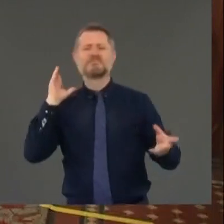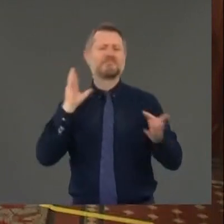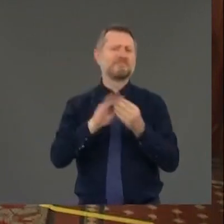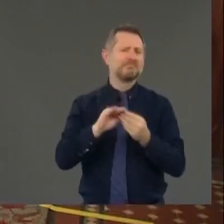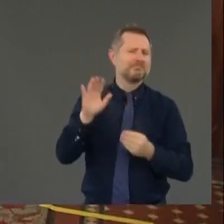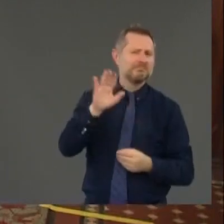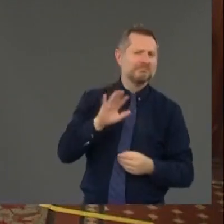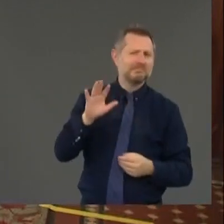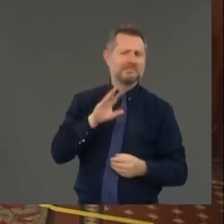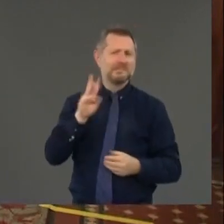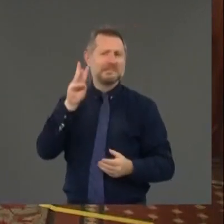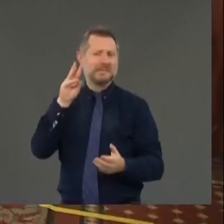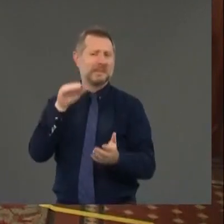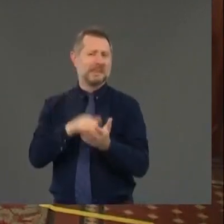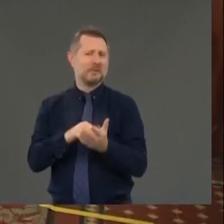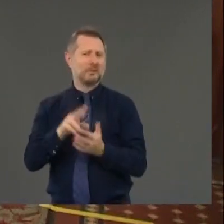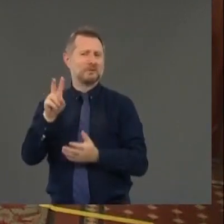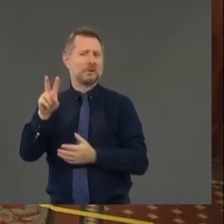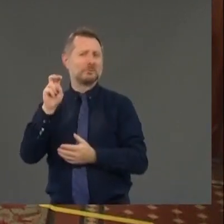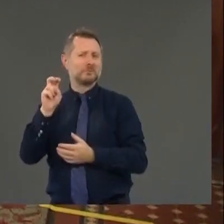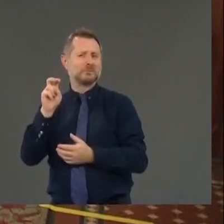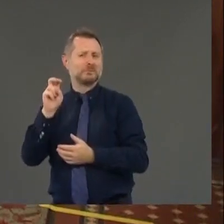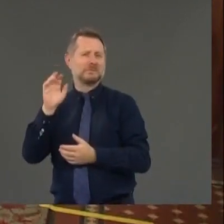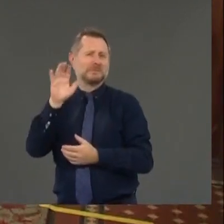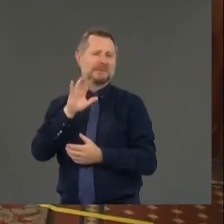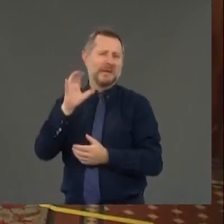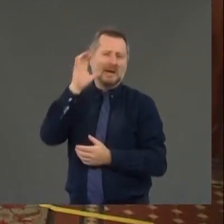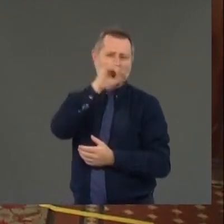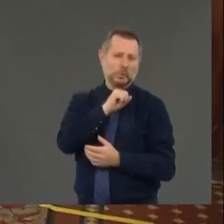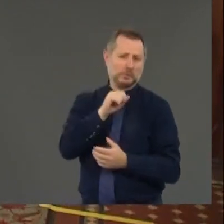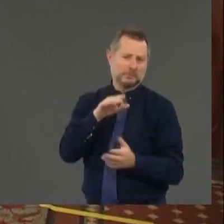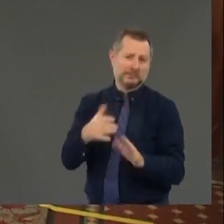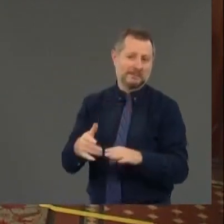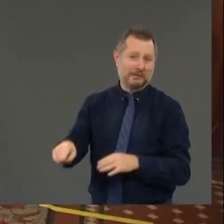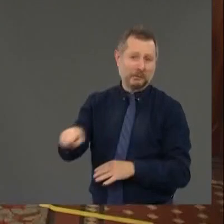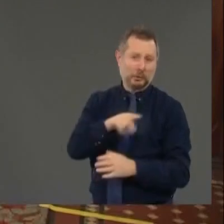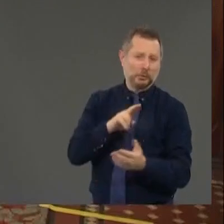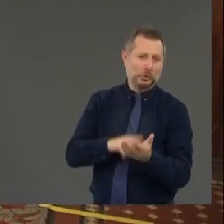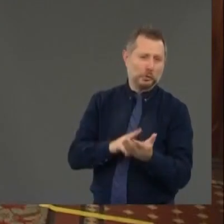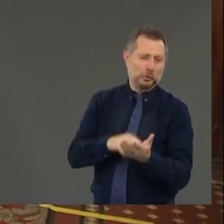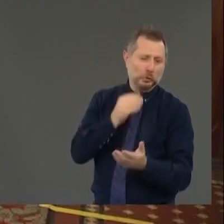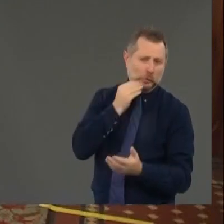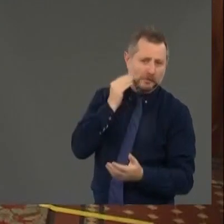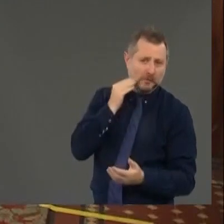SAVING LIVES, ABOUT 6,200